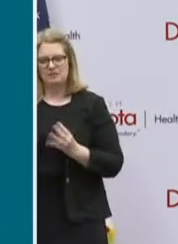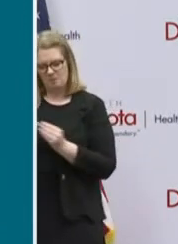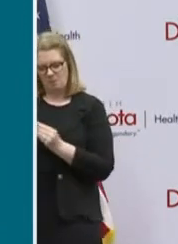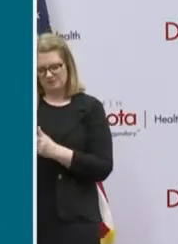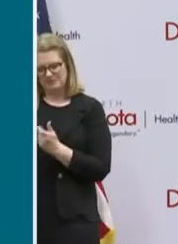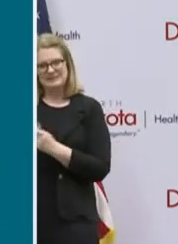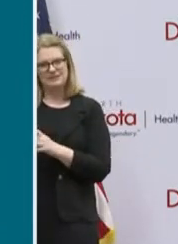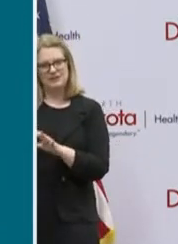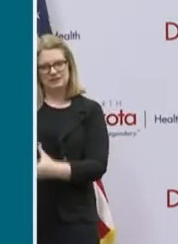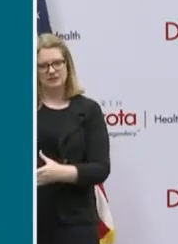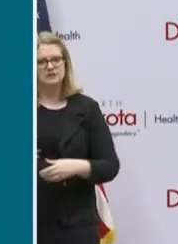JUST TESTING BROAD GENERAL POPULATIONS.